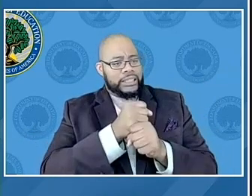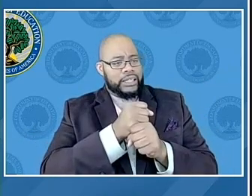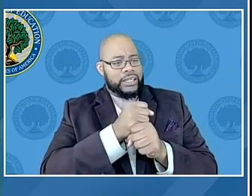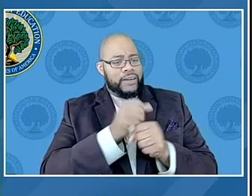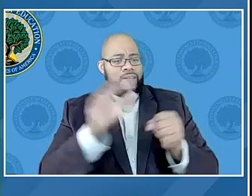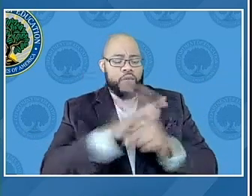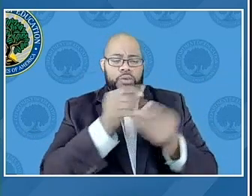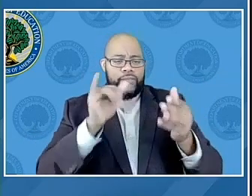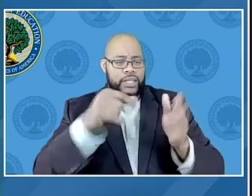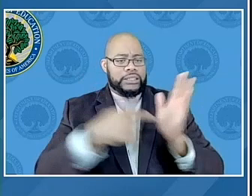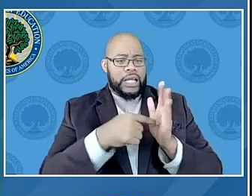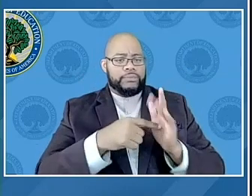Thank you.